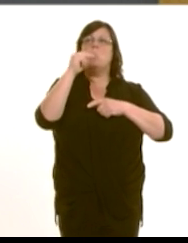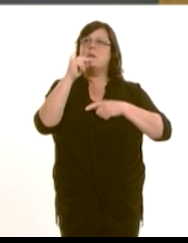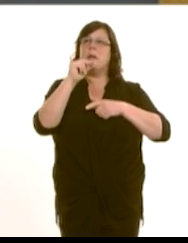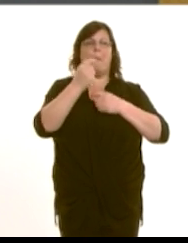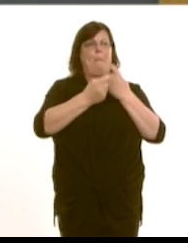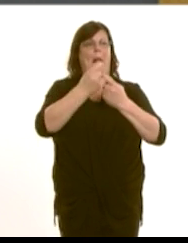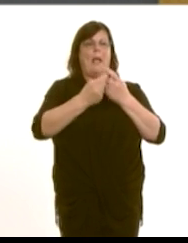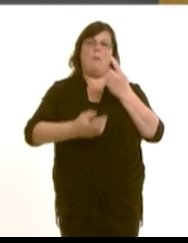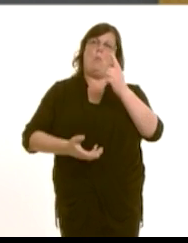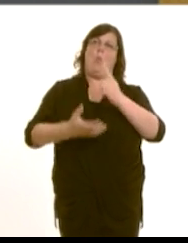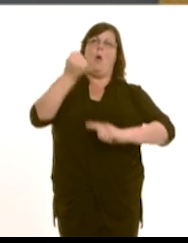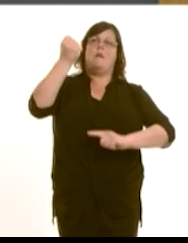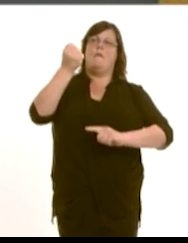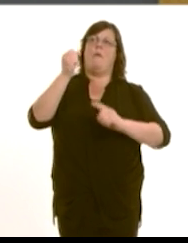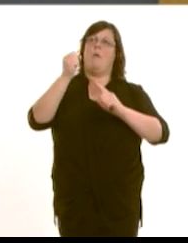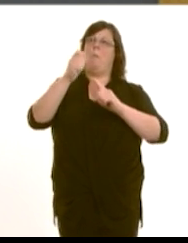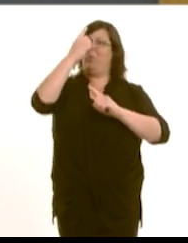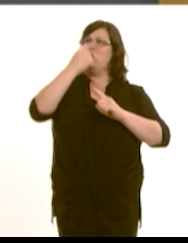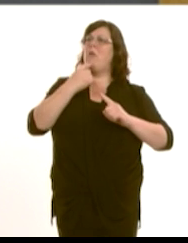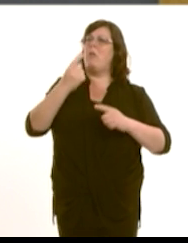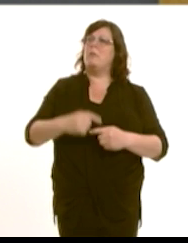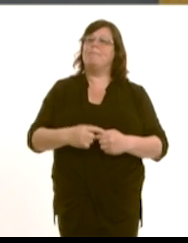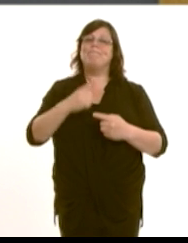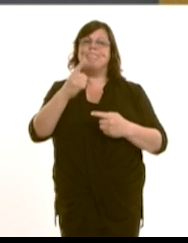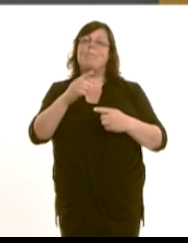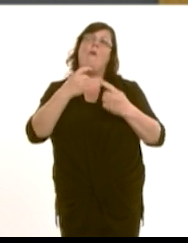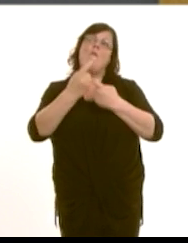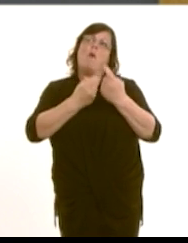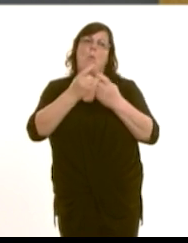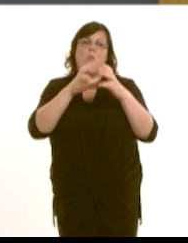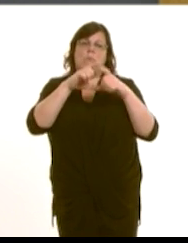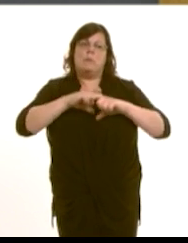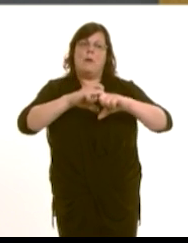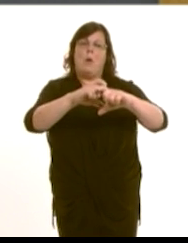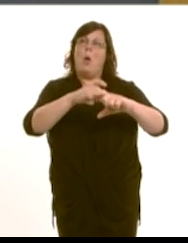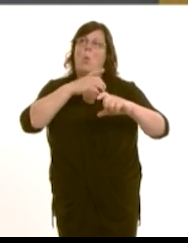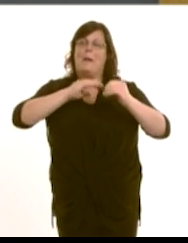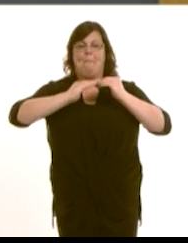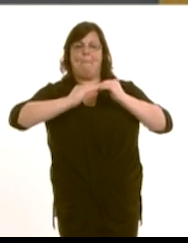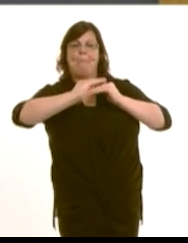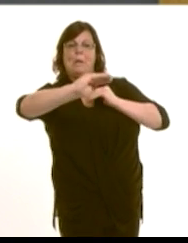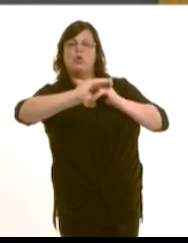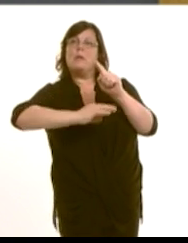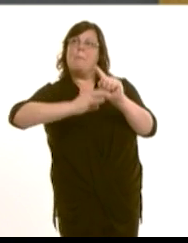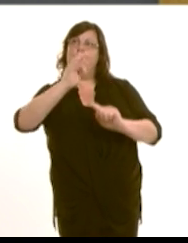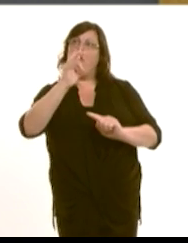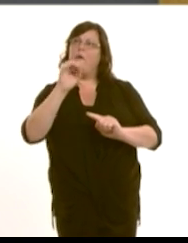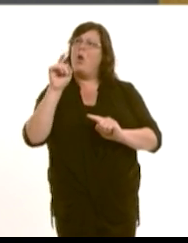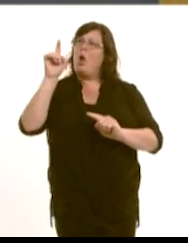In order to continue to develop football, there is a need for improved pitches. I would like to ask the First Minister how it is intended to increase the number of 3G